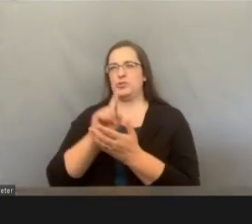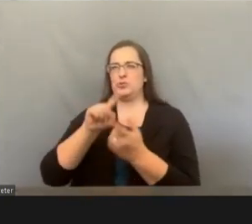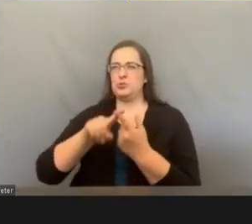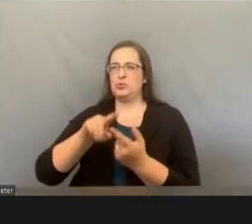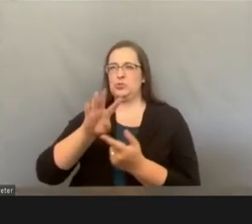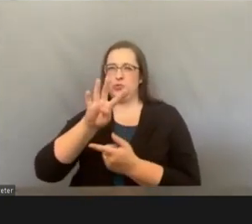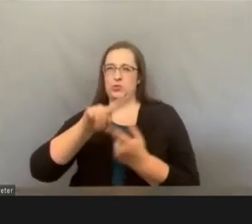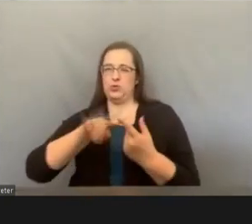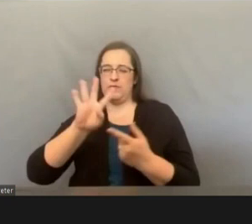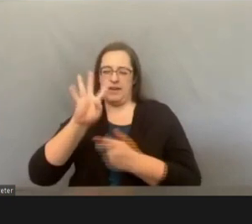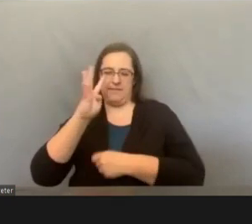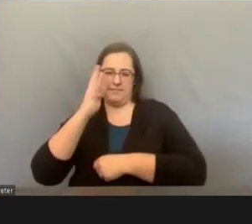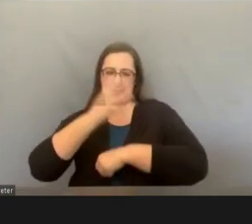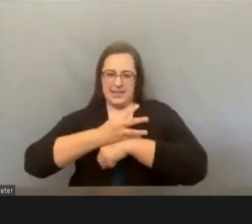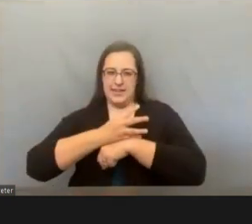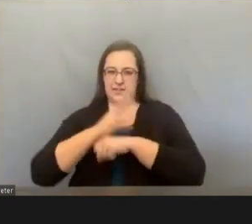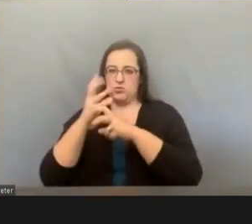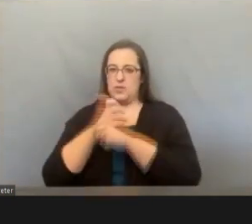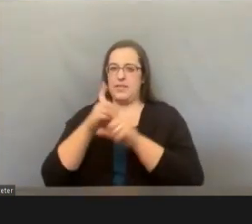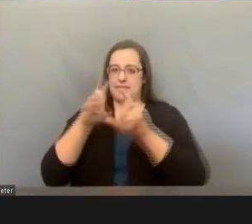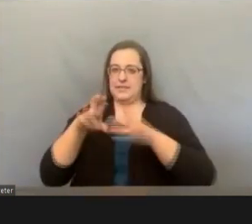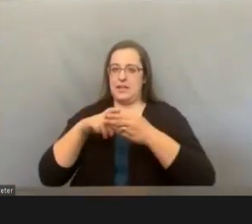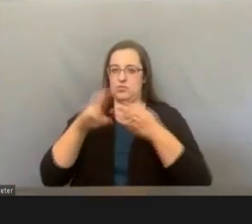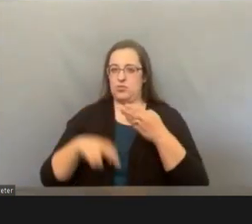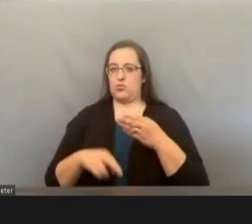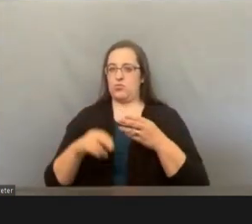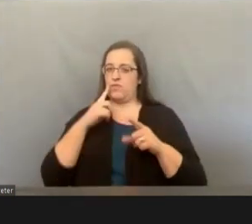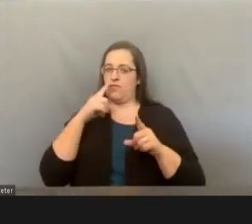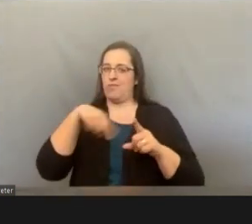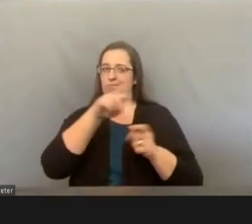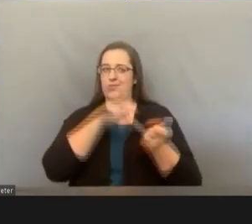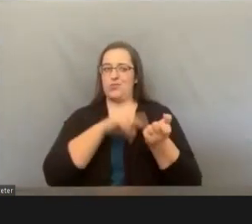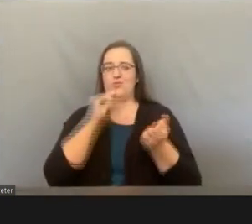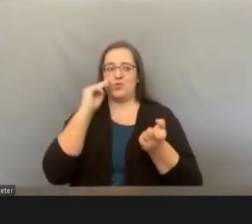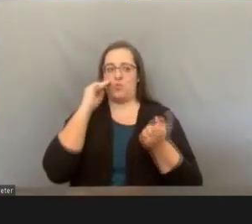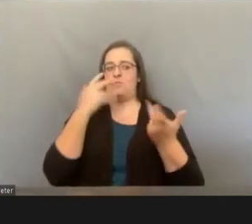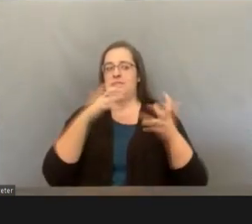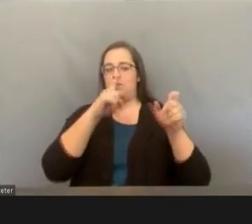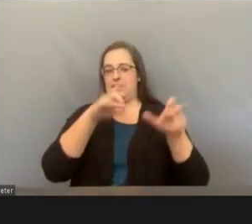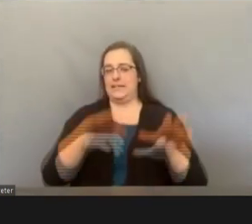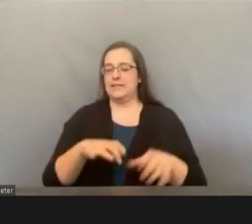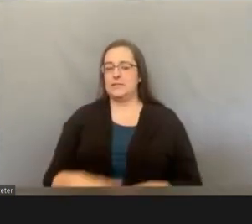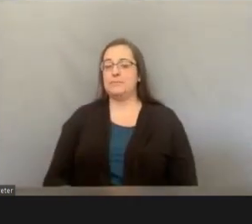I CAN GET THAT NEXT TIME IT WILL START TO HAVE TEST RESULTS THEY WILL GENERALLY TAKE ANYWHERE